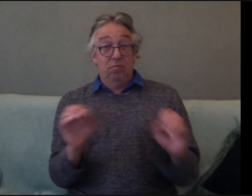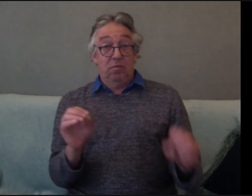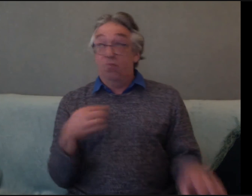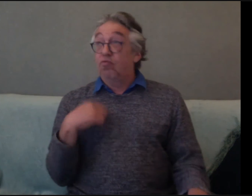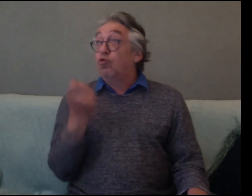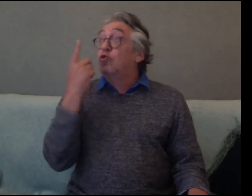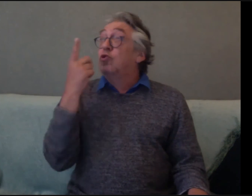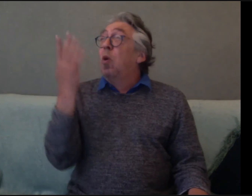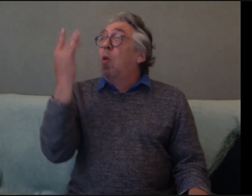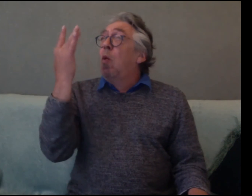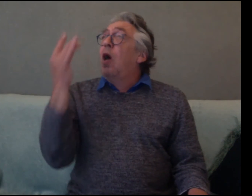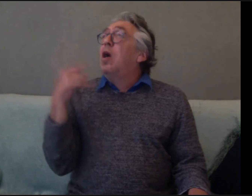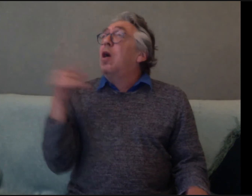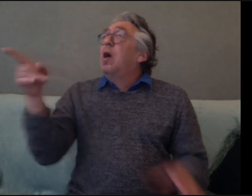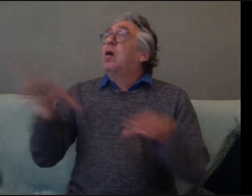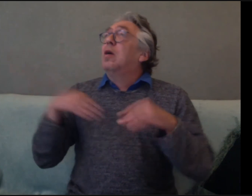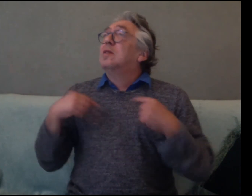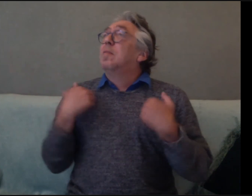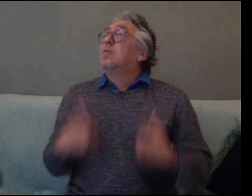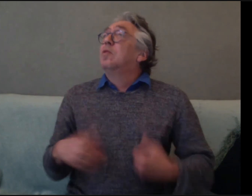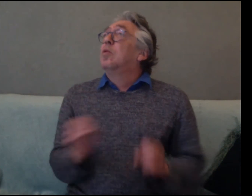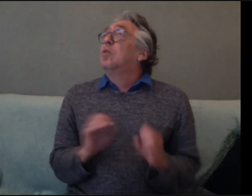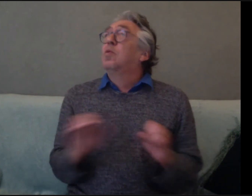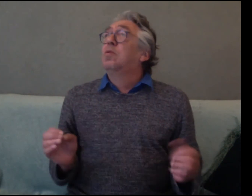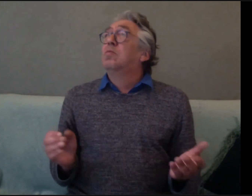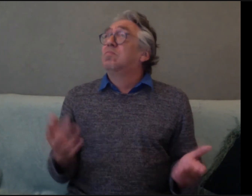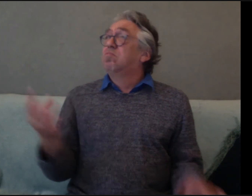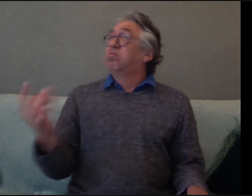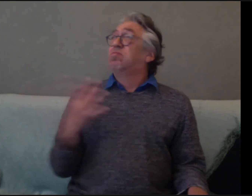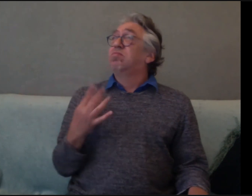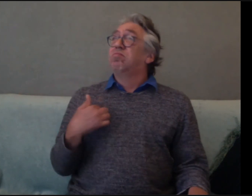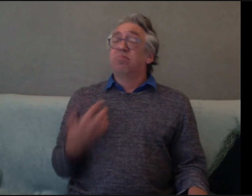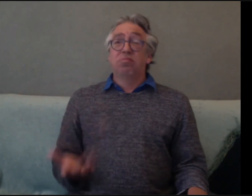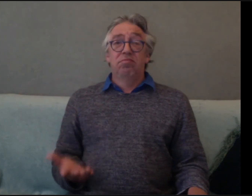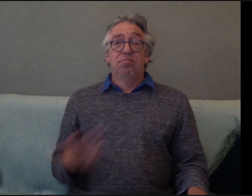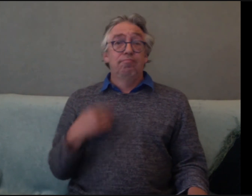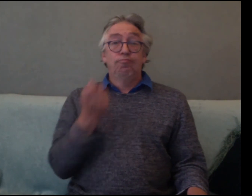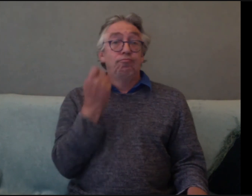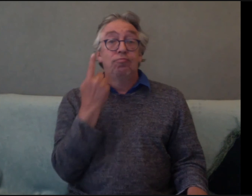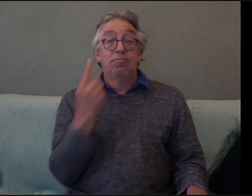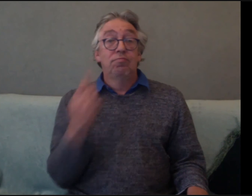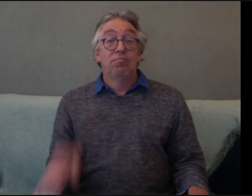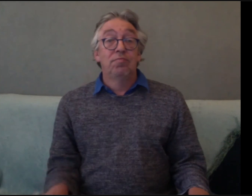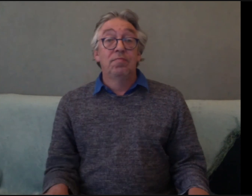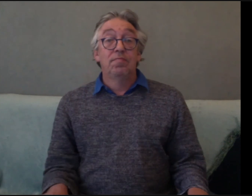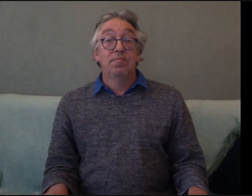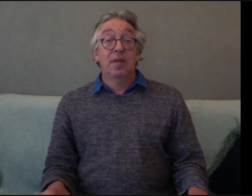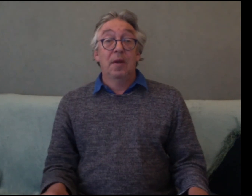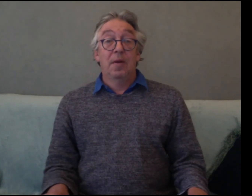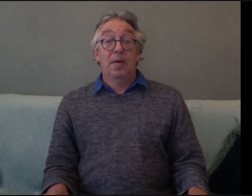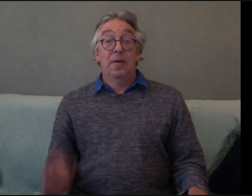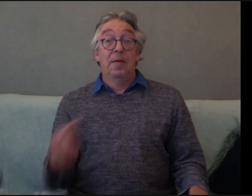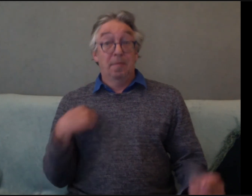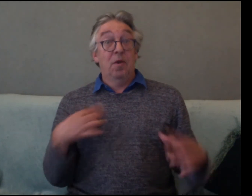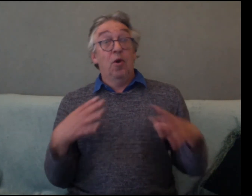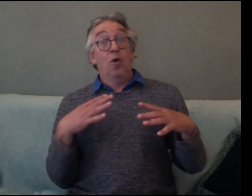So it was only a couple of years later that I could start my volunteering.